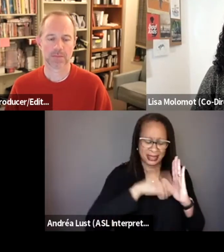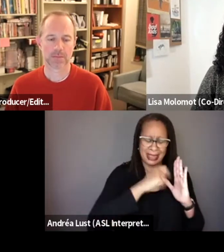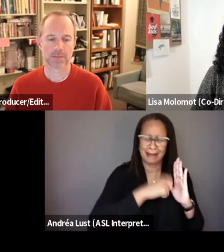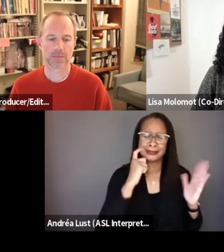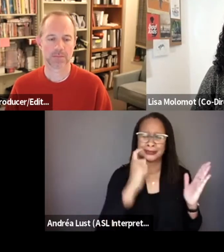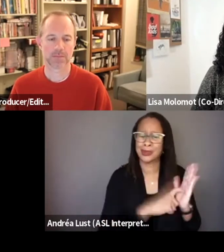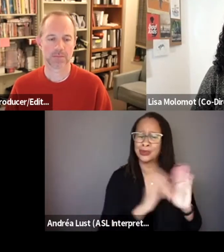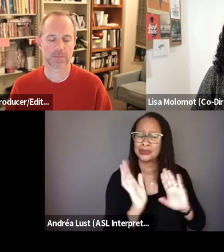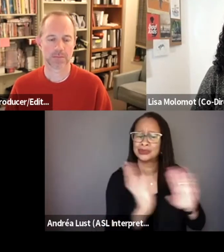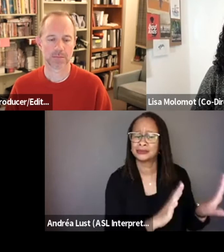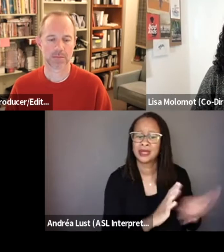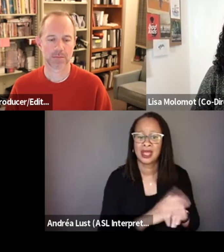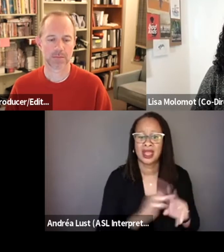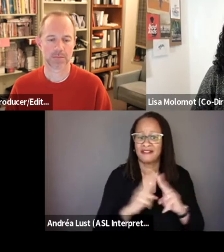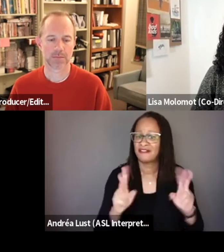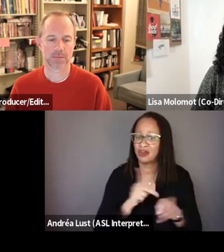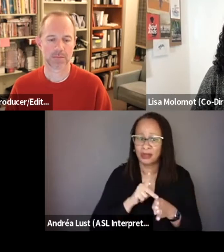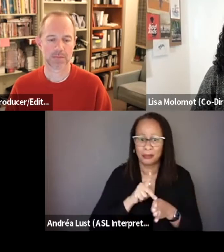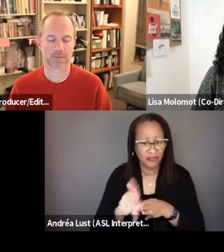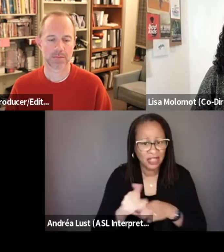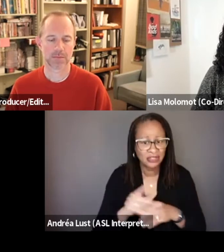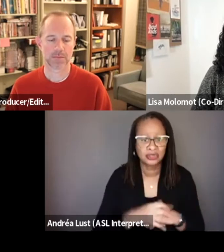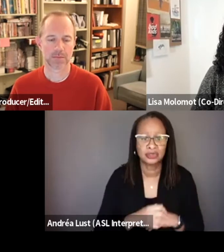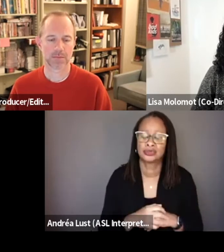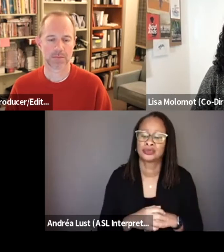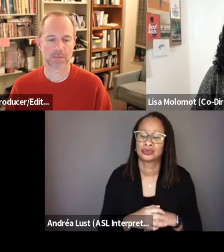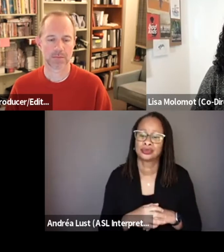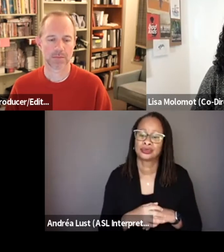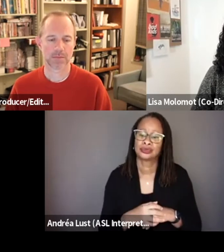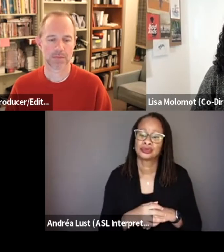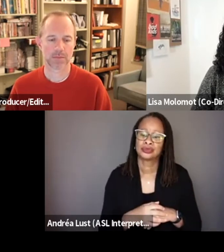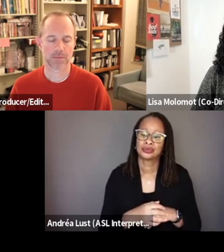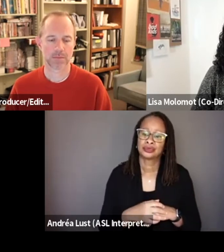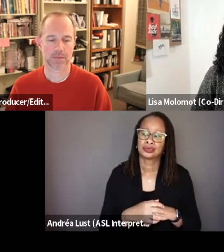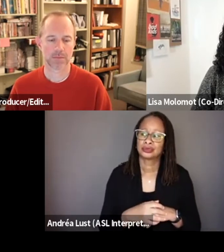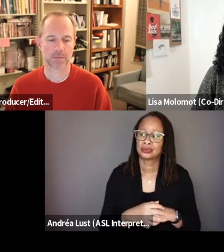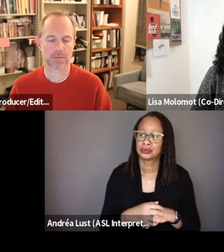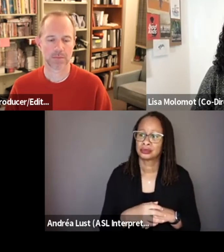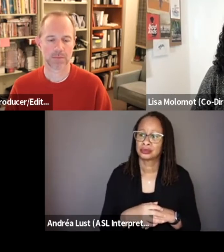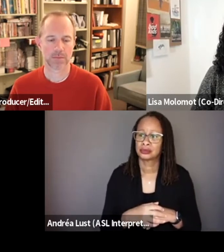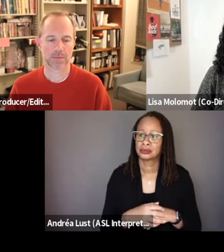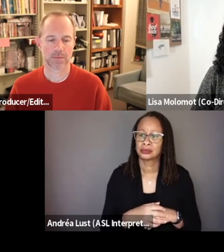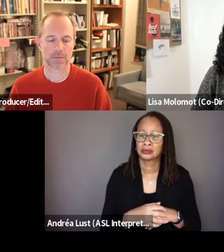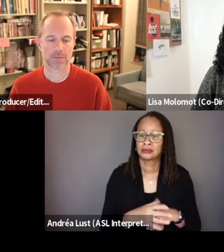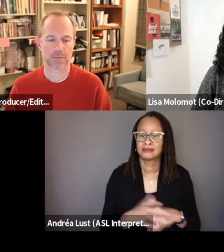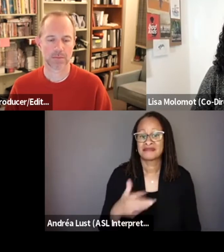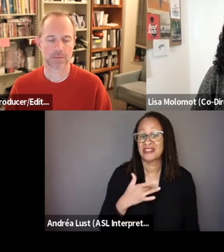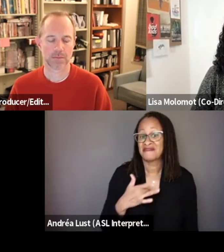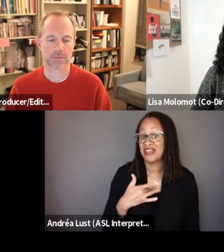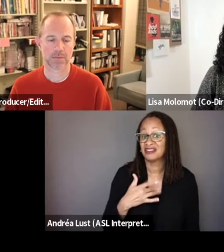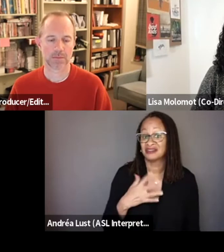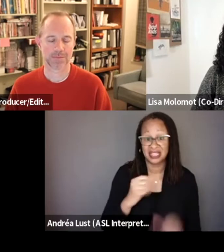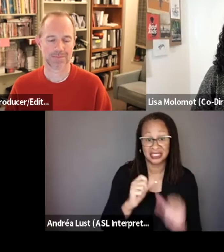they were really professional. We felt, and we still are,